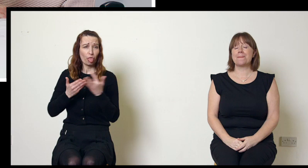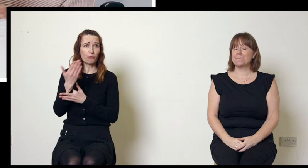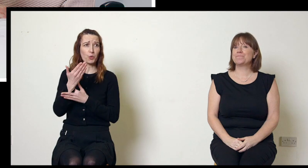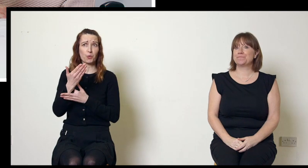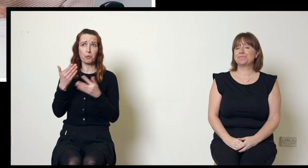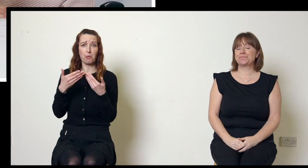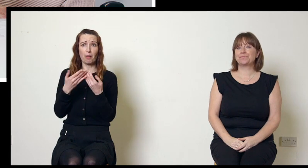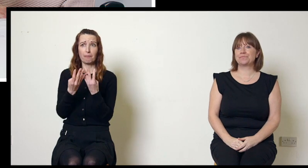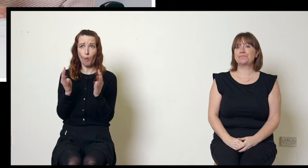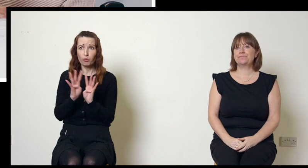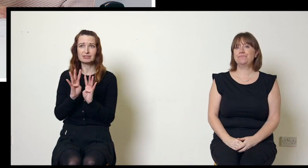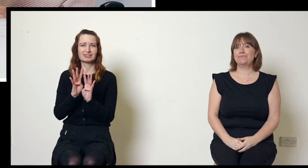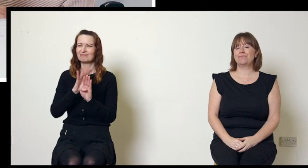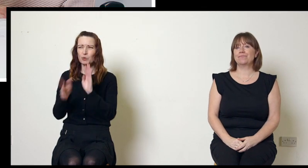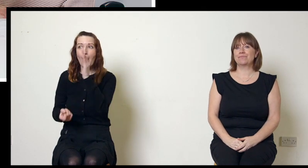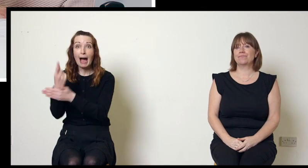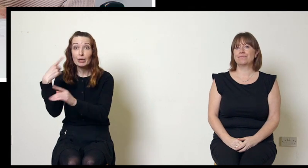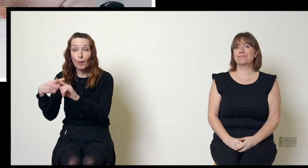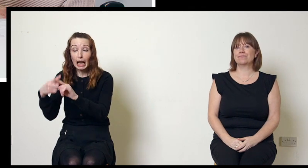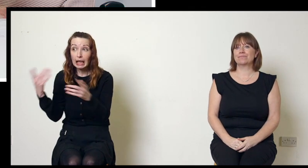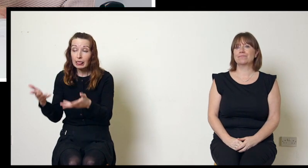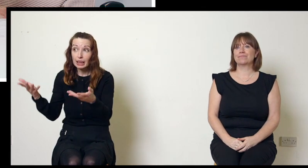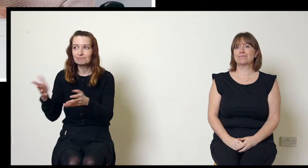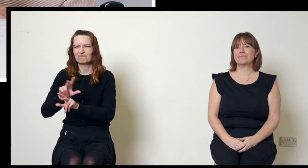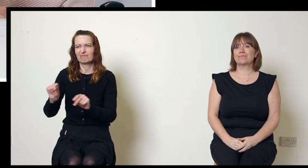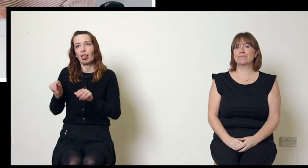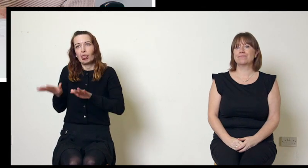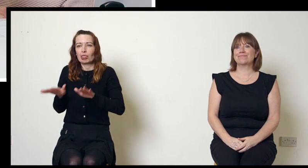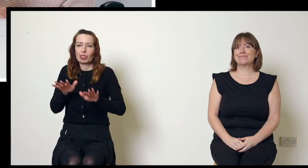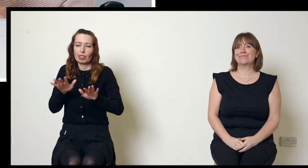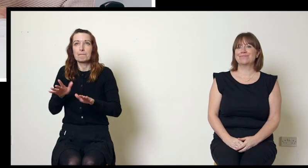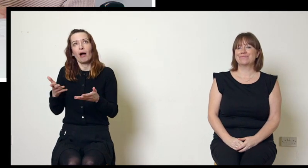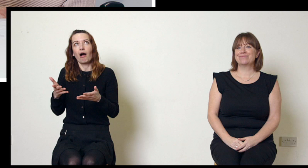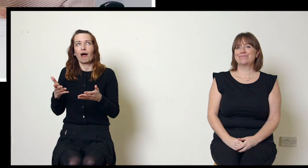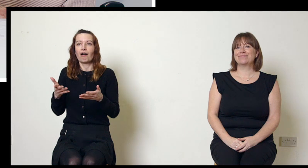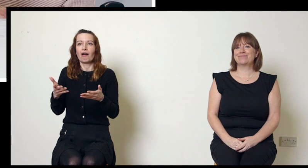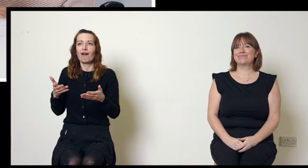It's not happening as quickly as what it should be. But yeah, I call it RAD though